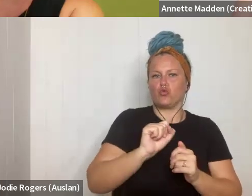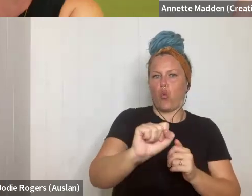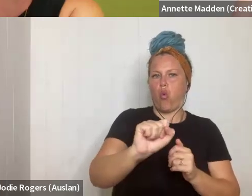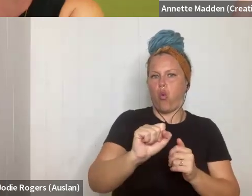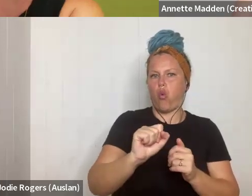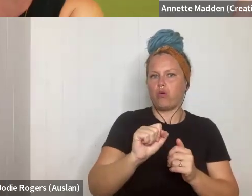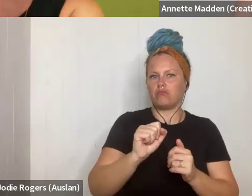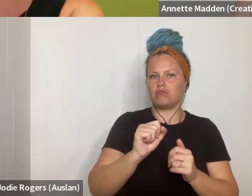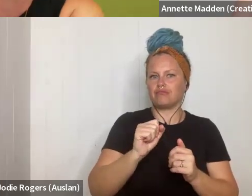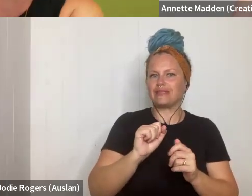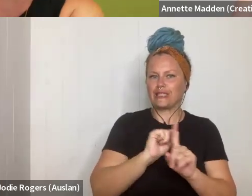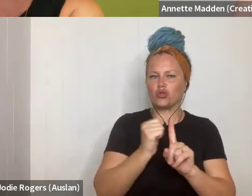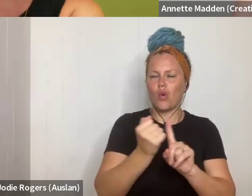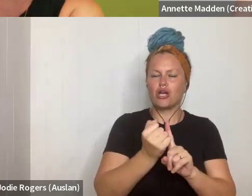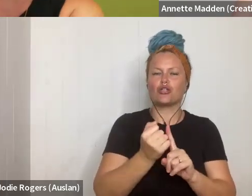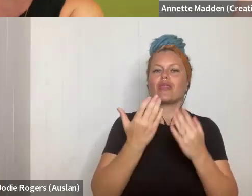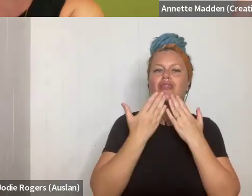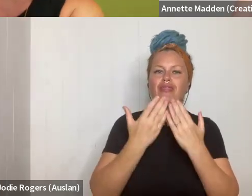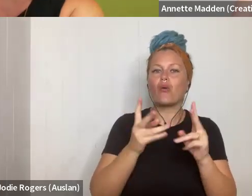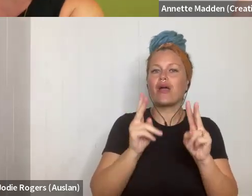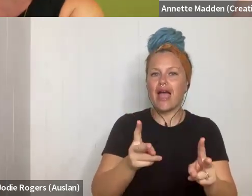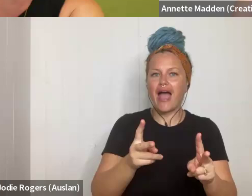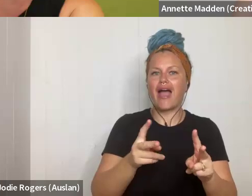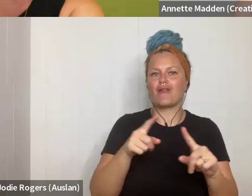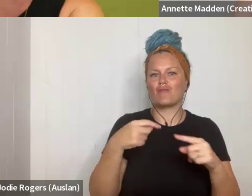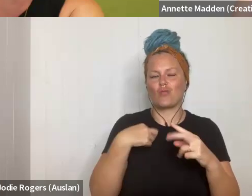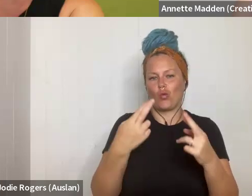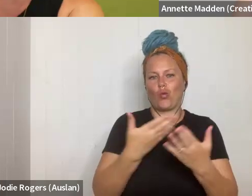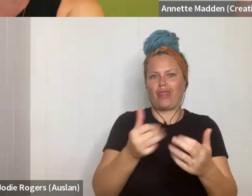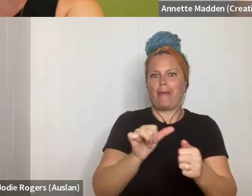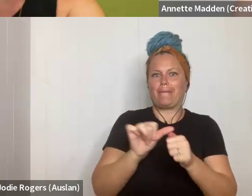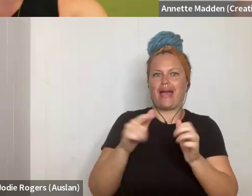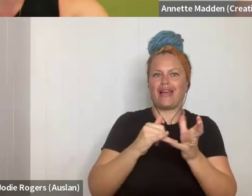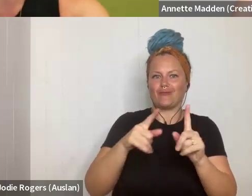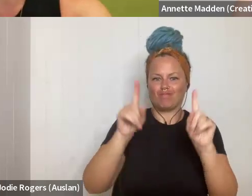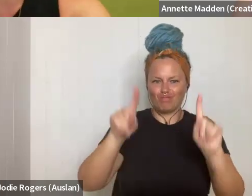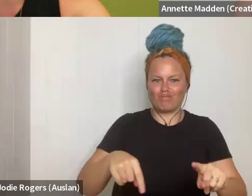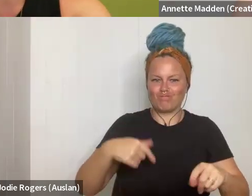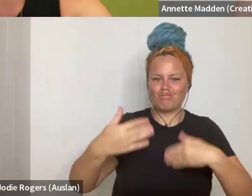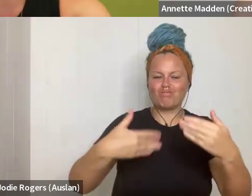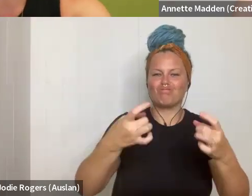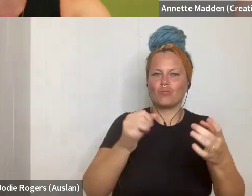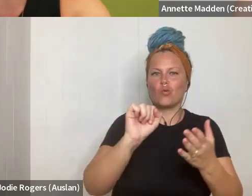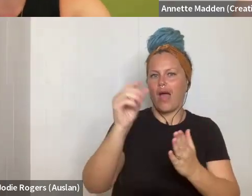and being able to address any specific questions you might have that are particular